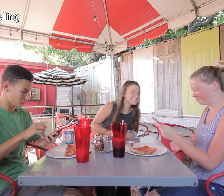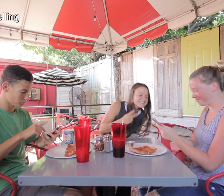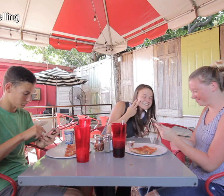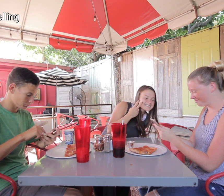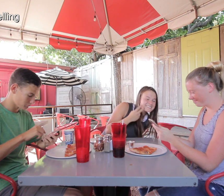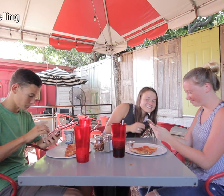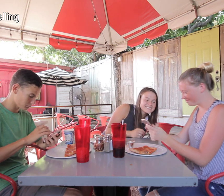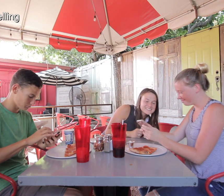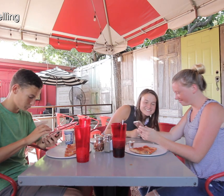Let me see!